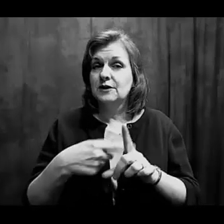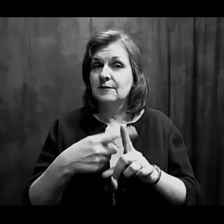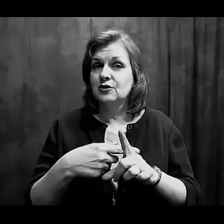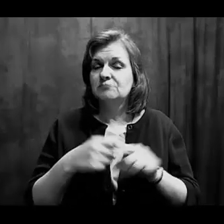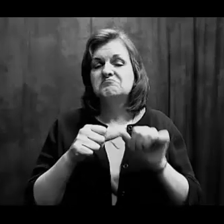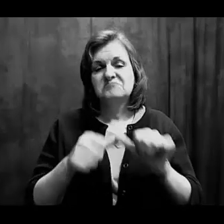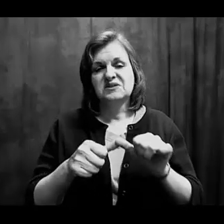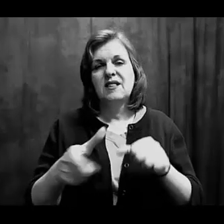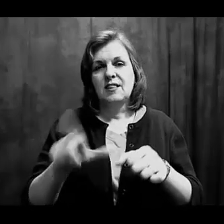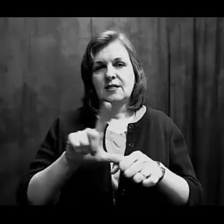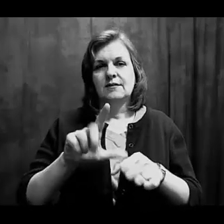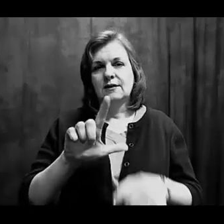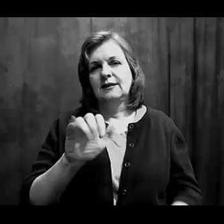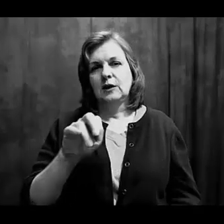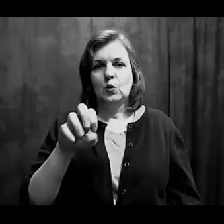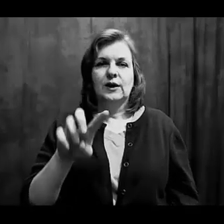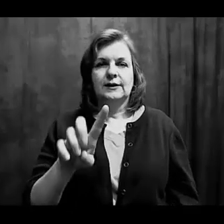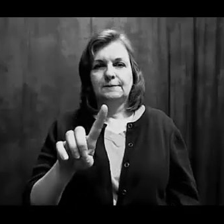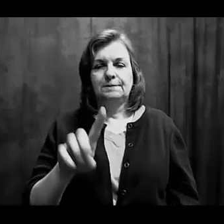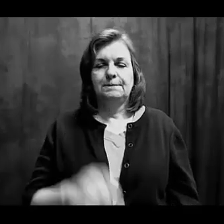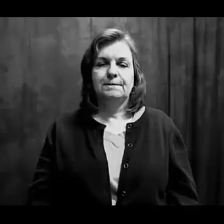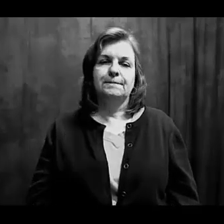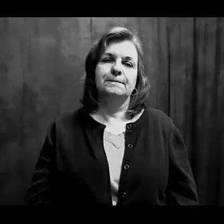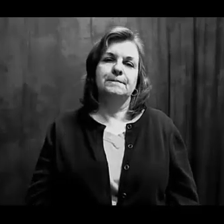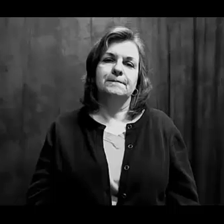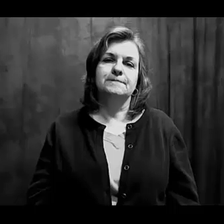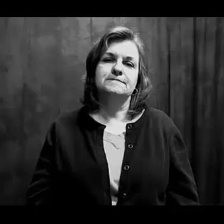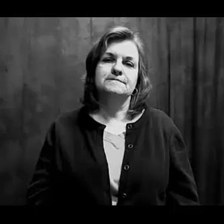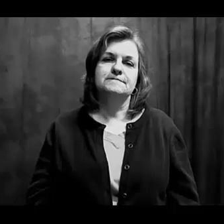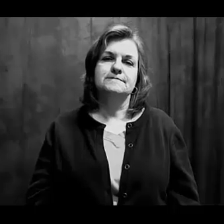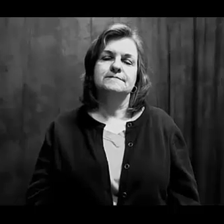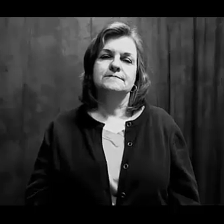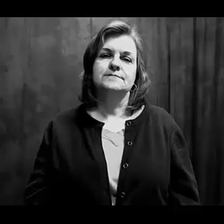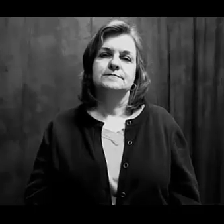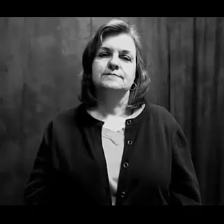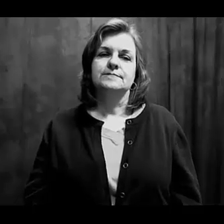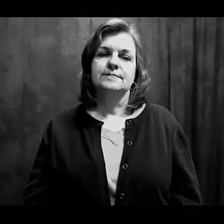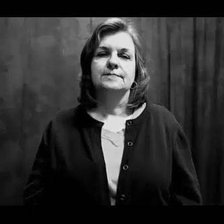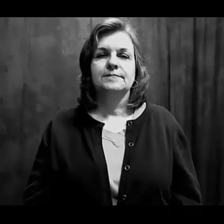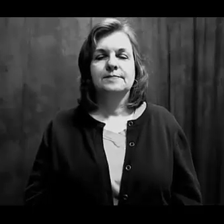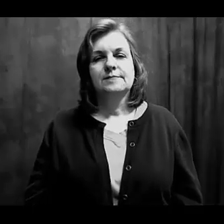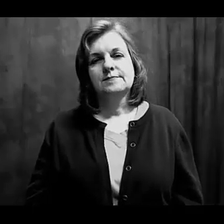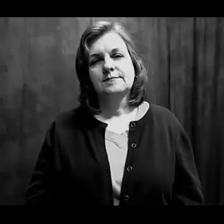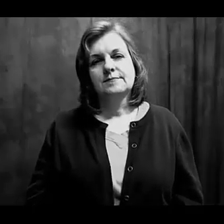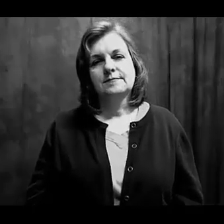at room temp